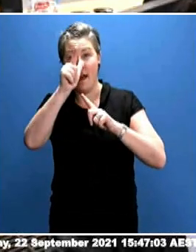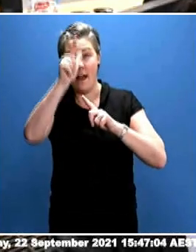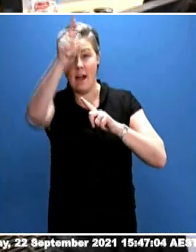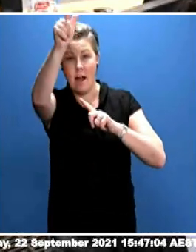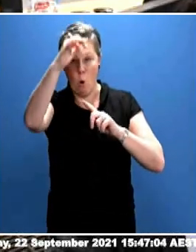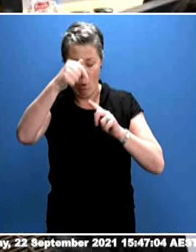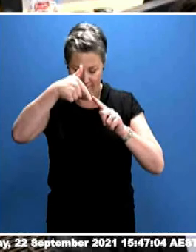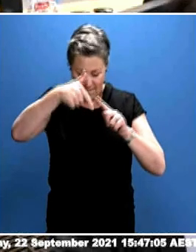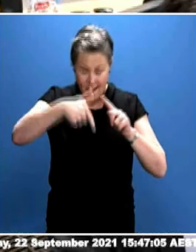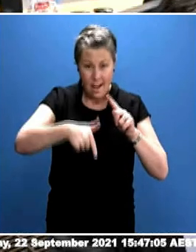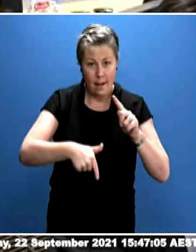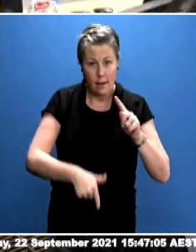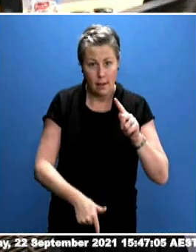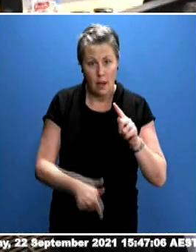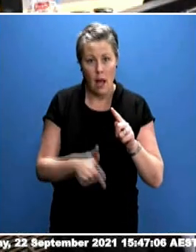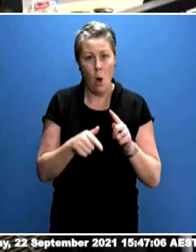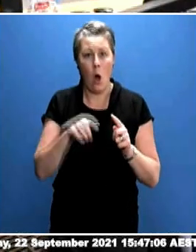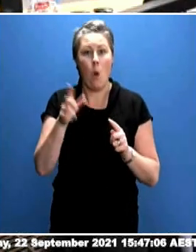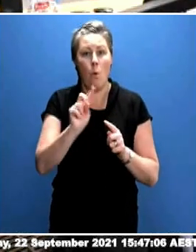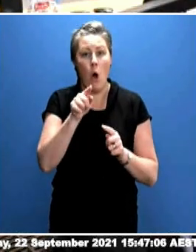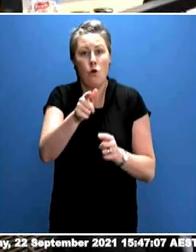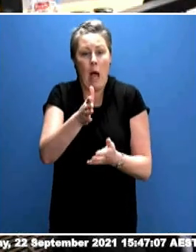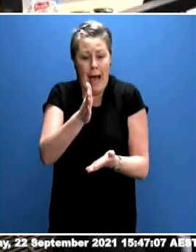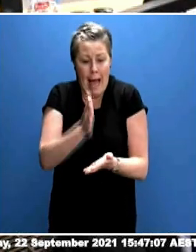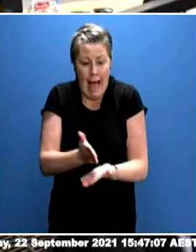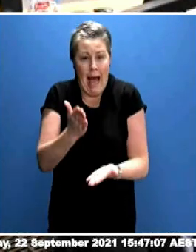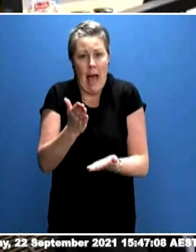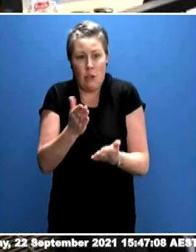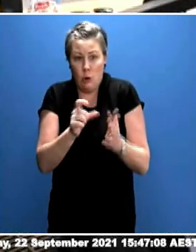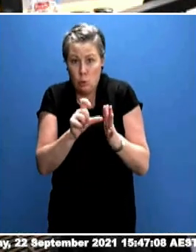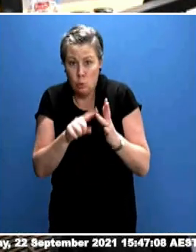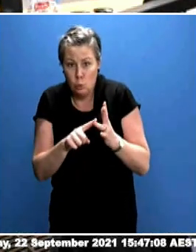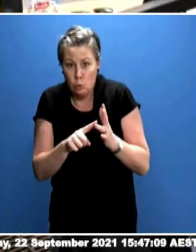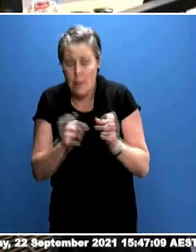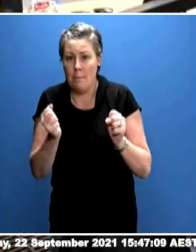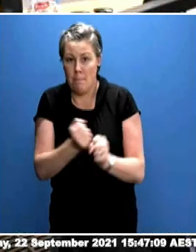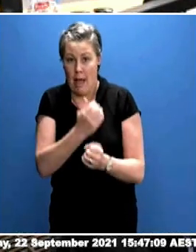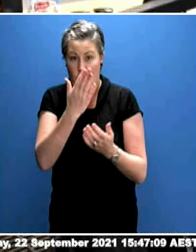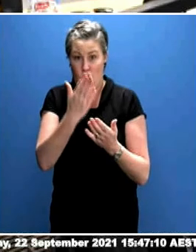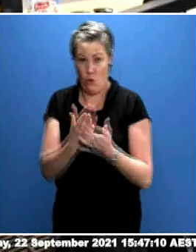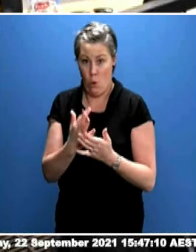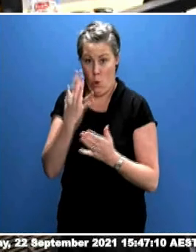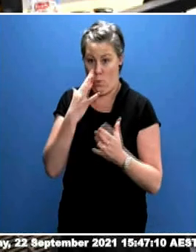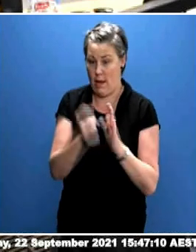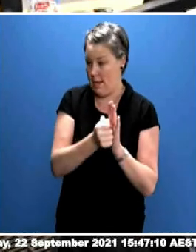what steps are taken to ensure that that days, that the child is in Kath French